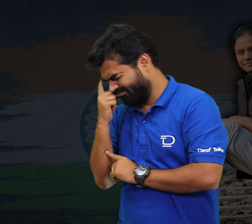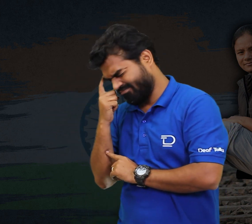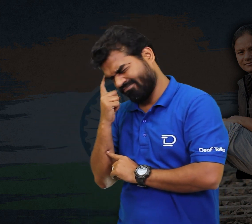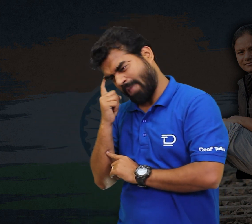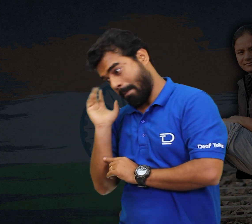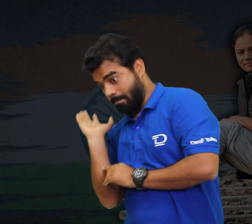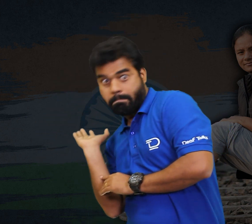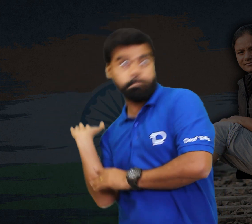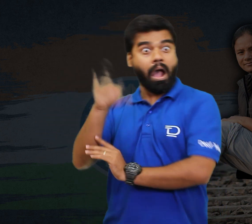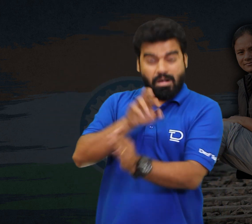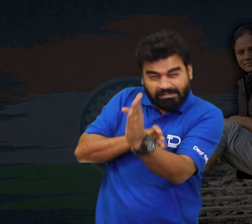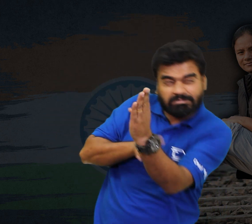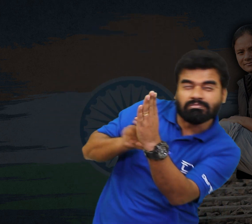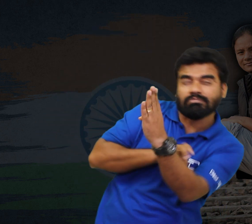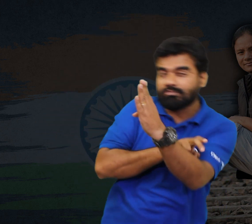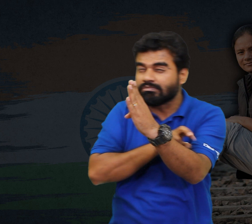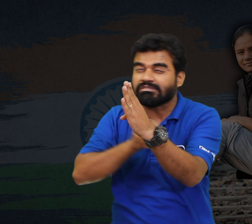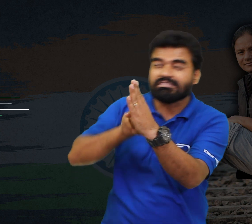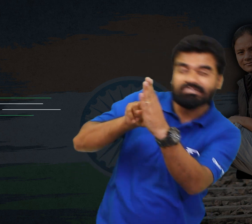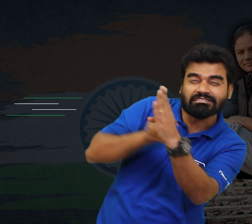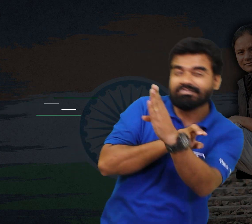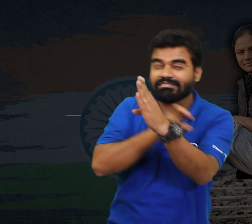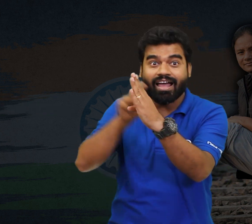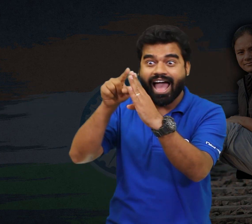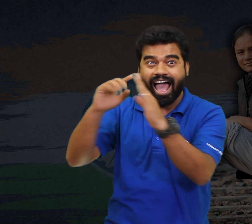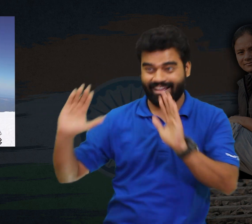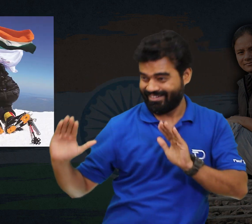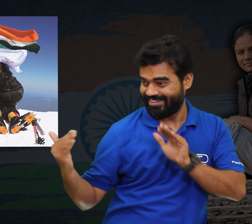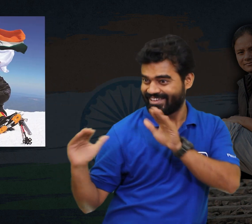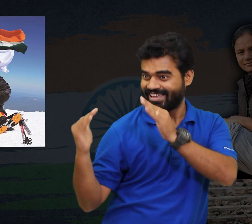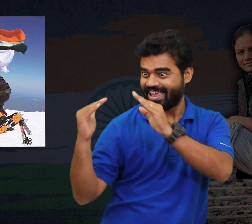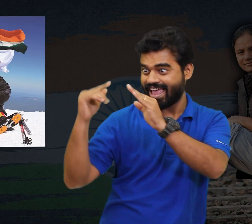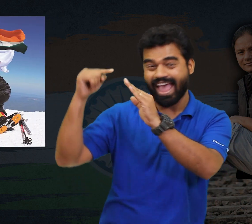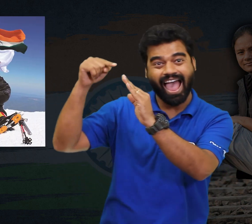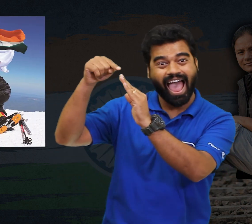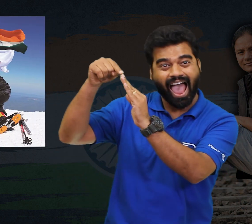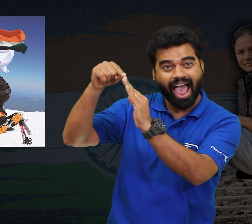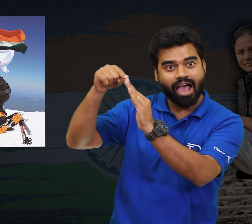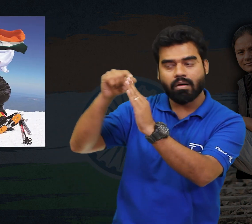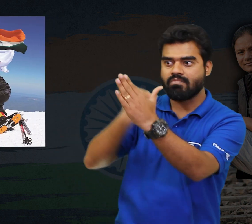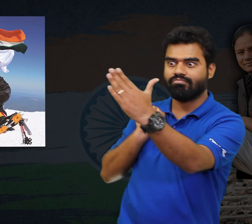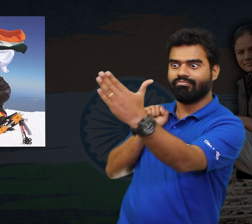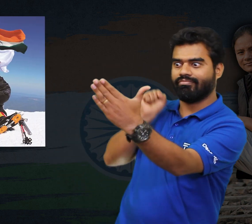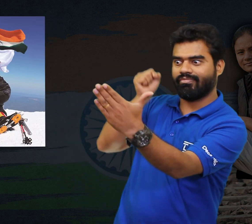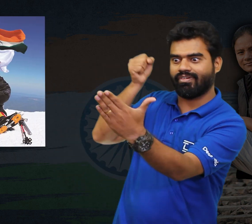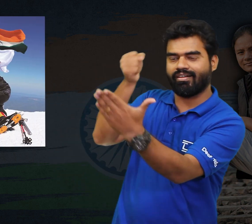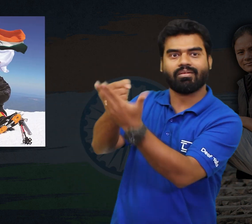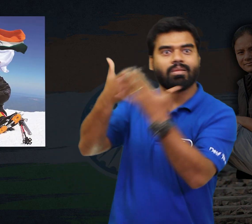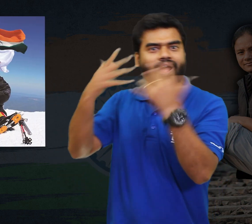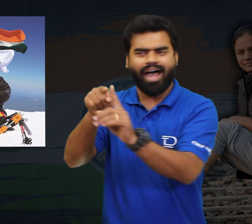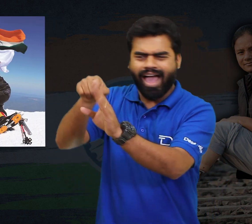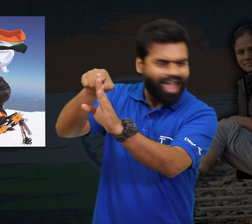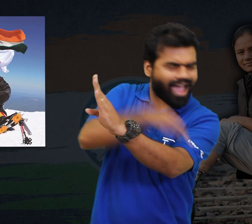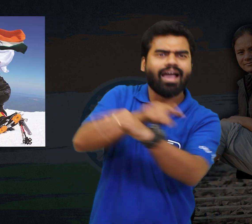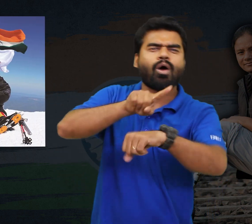and she decided to go ahead